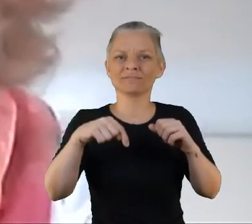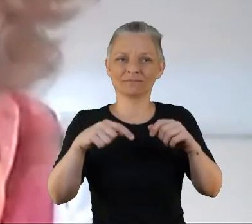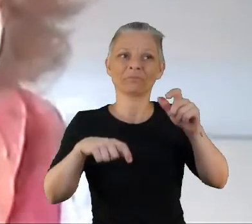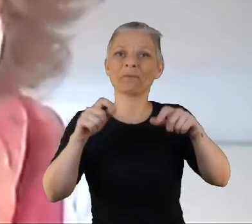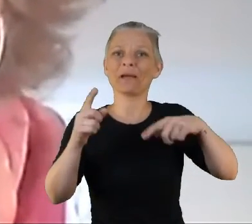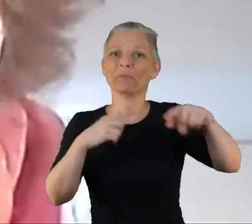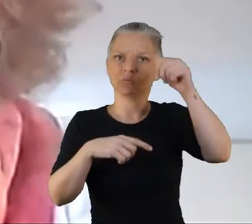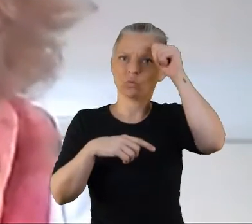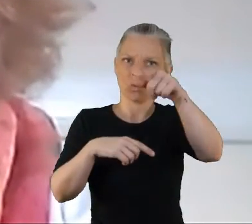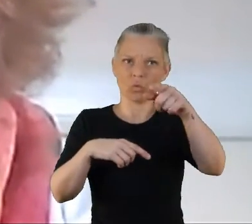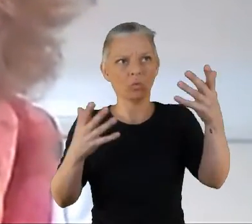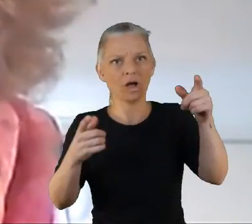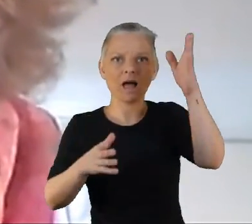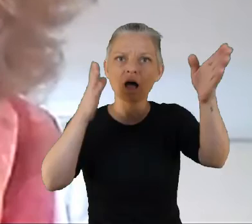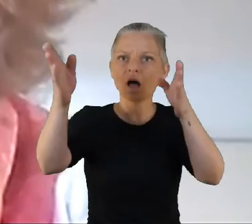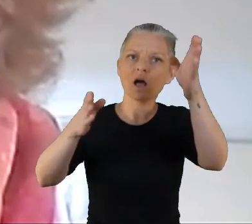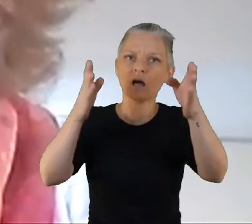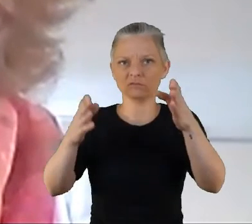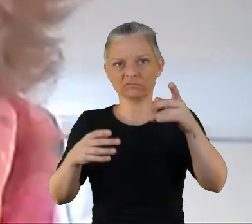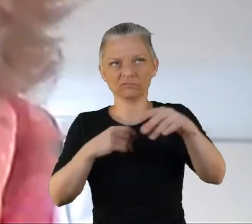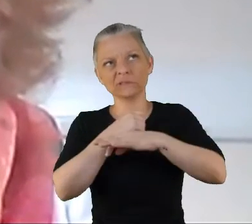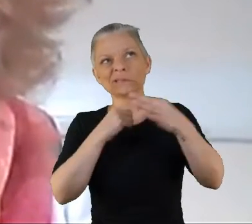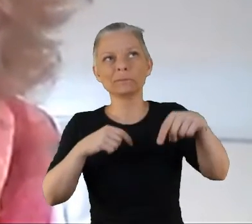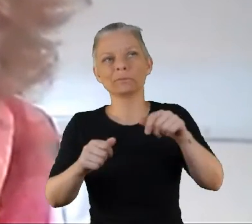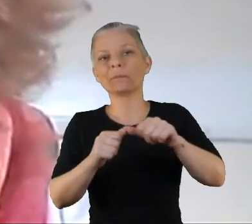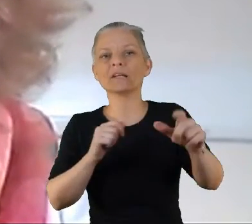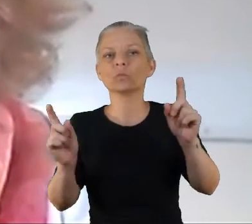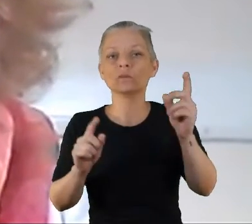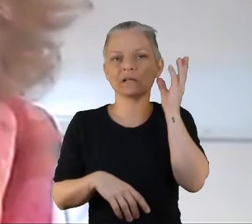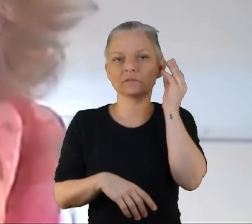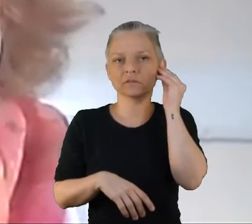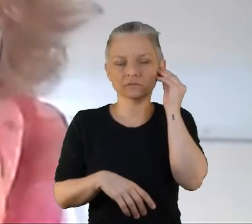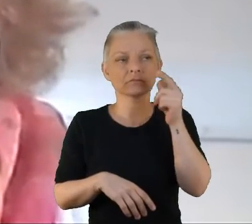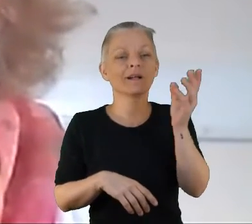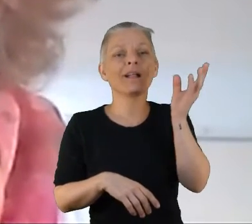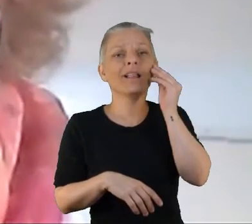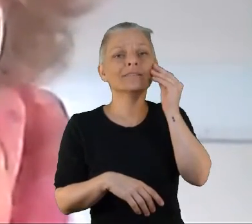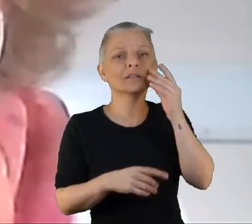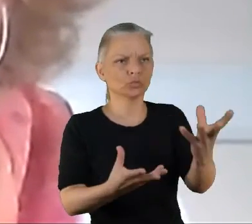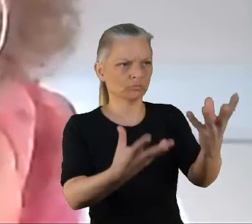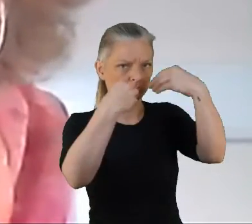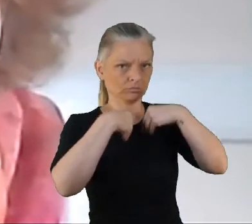other top tip is about listening. But listening to hear, not listening for the next space that